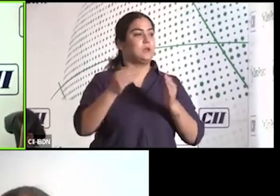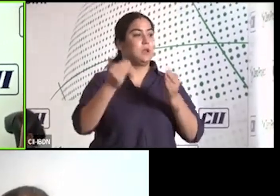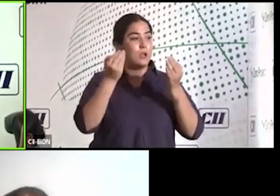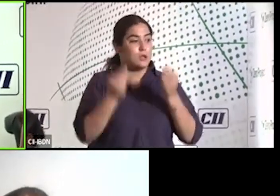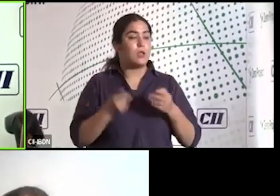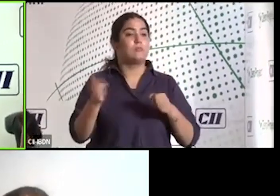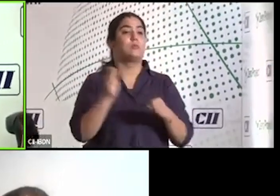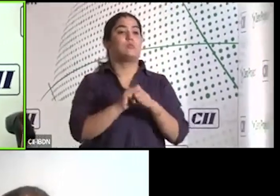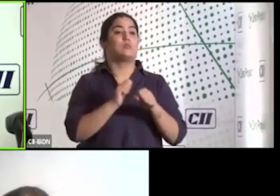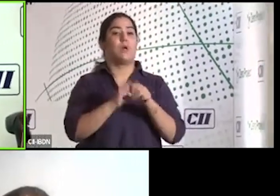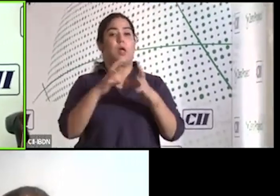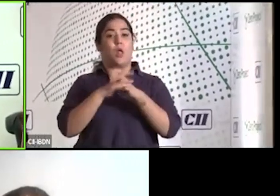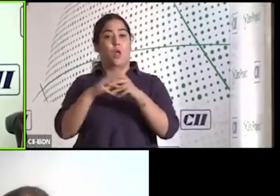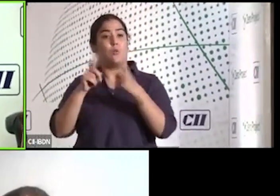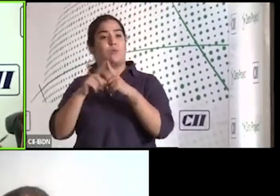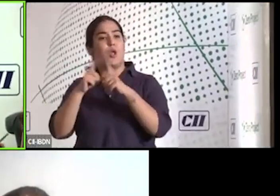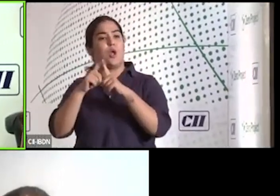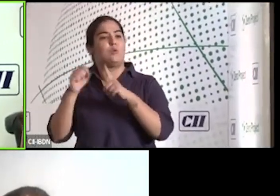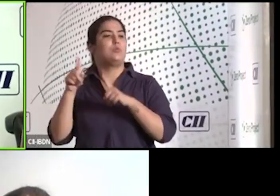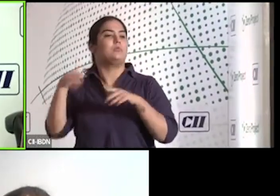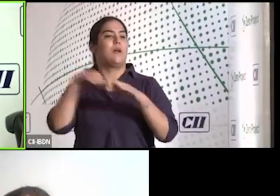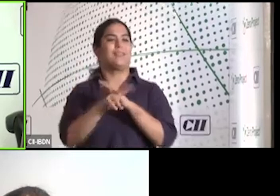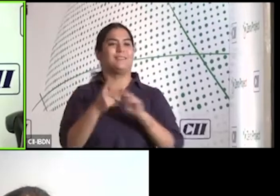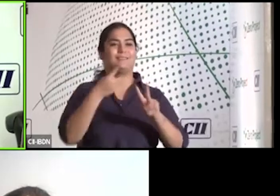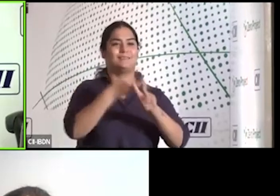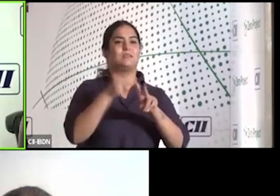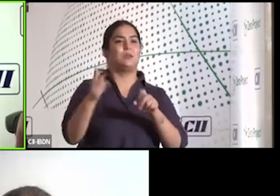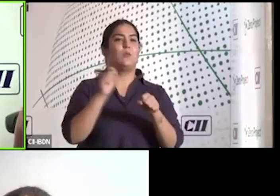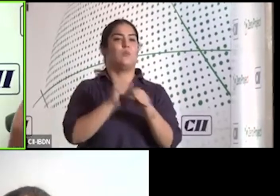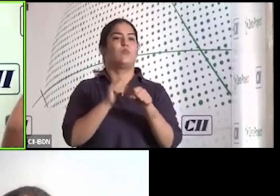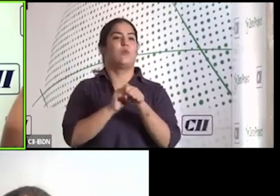Will do is Sun did not go in the center.